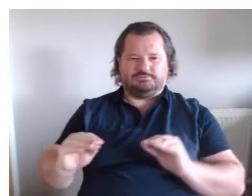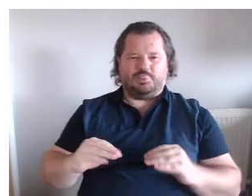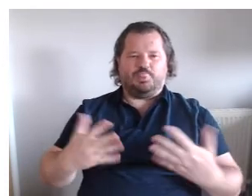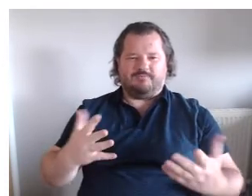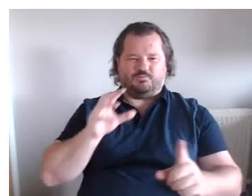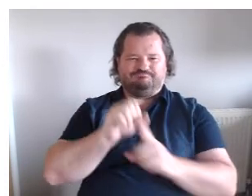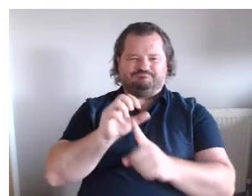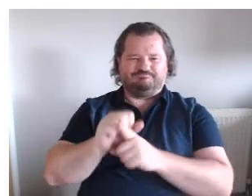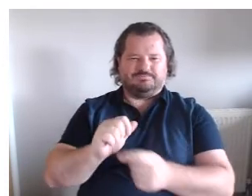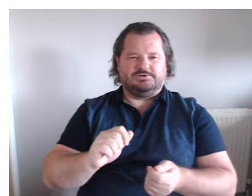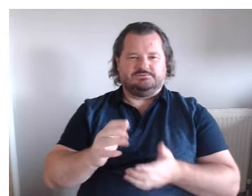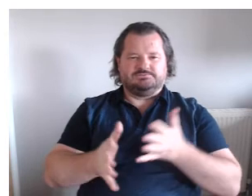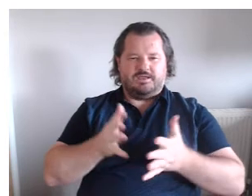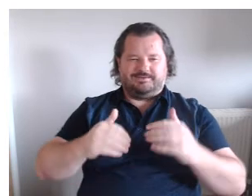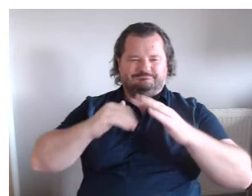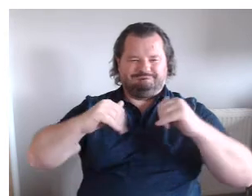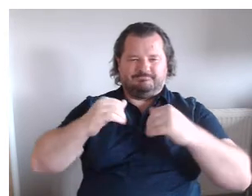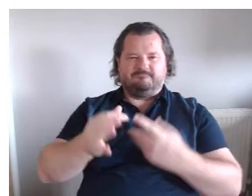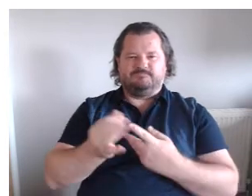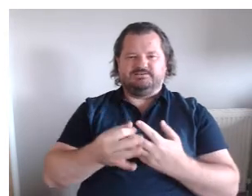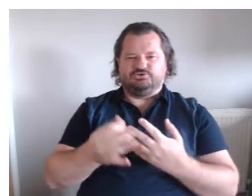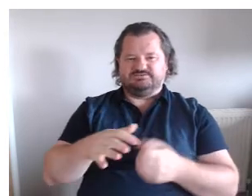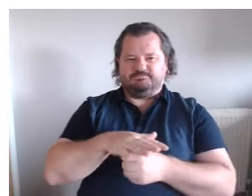as well as changes in the sign-discriminative feature space.